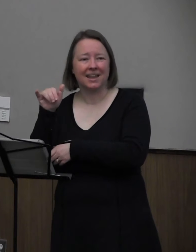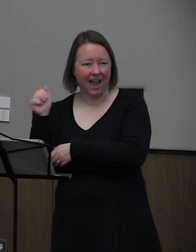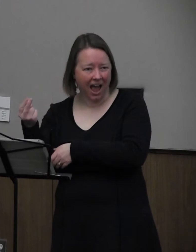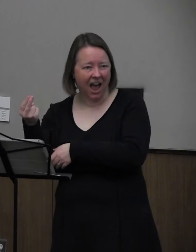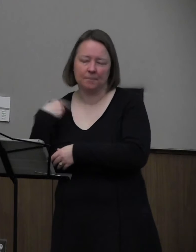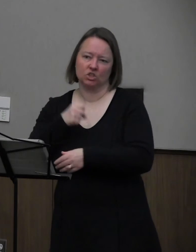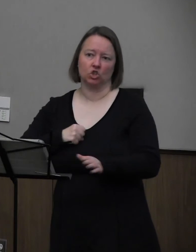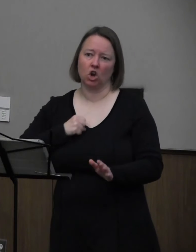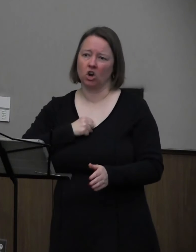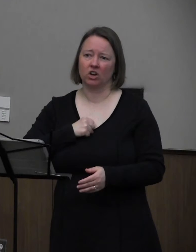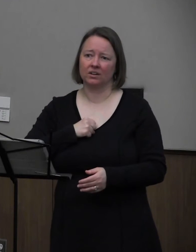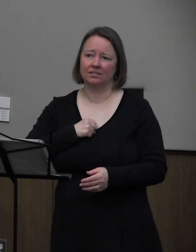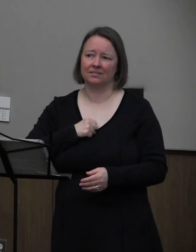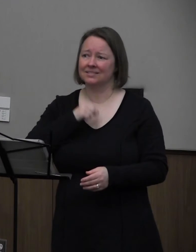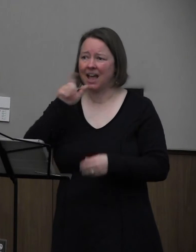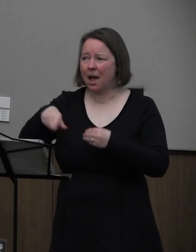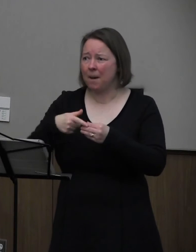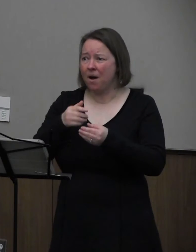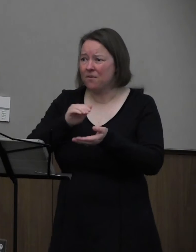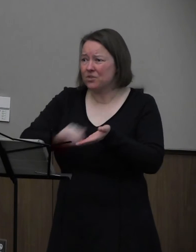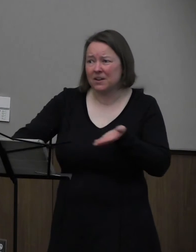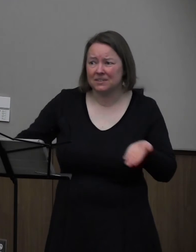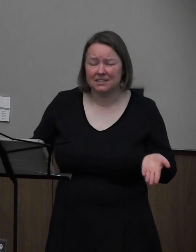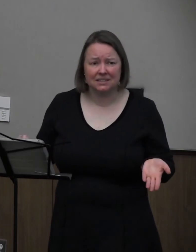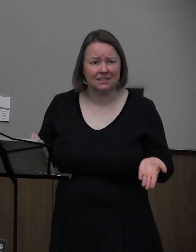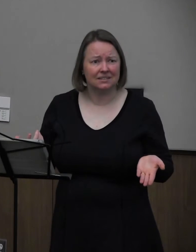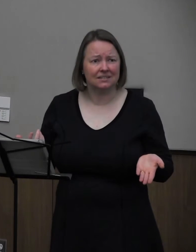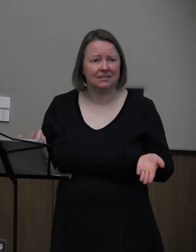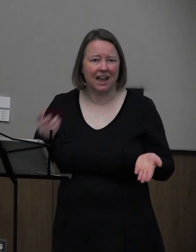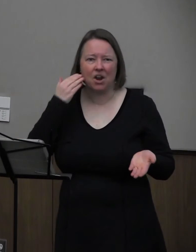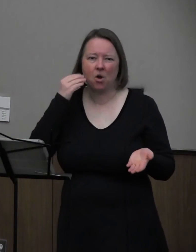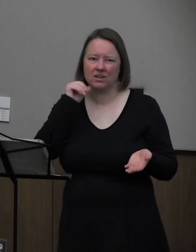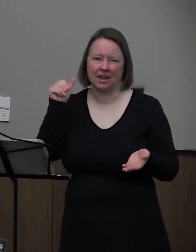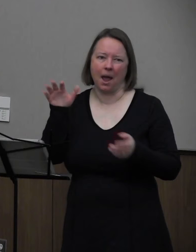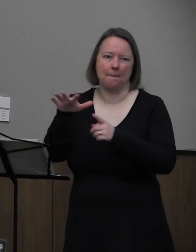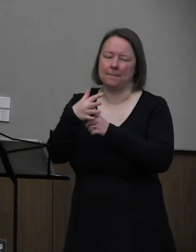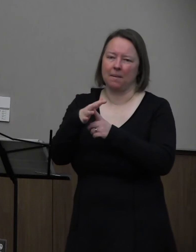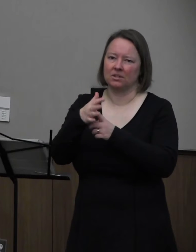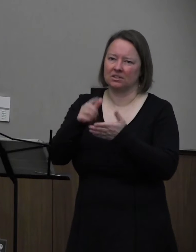It's not all about forgiveness. I know that's not a popular chant.